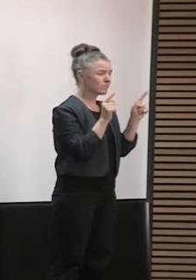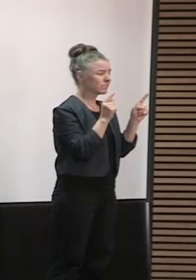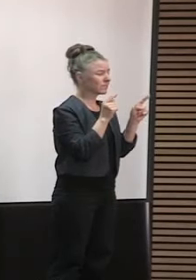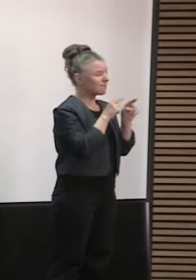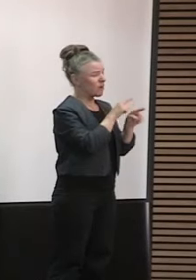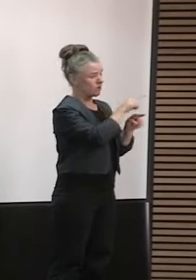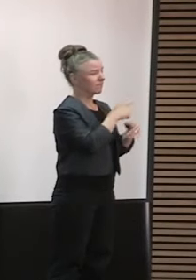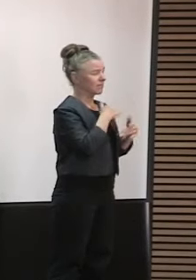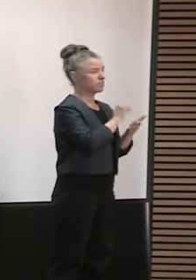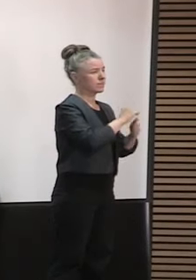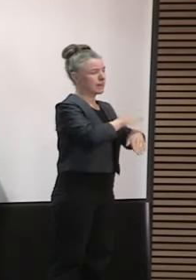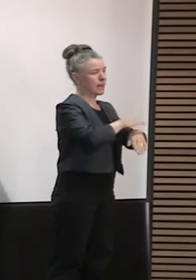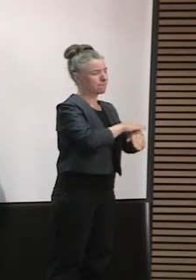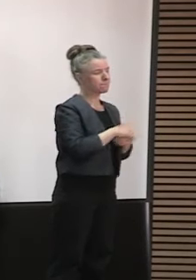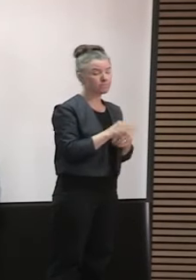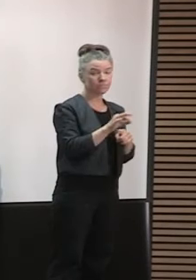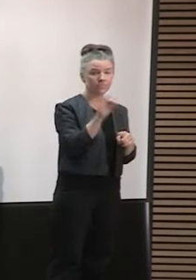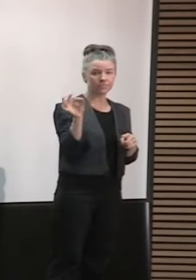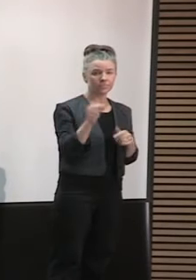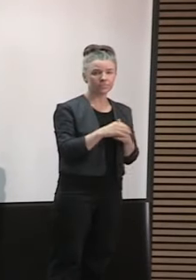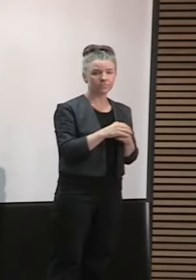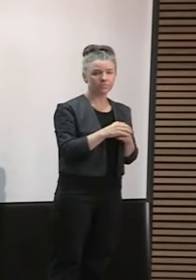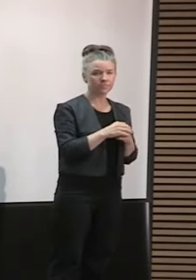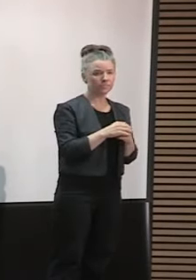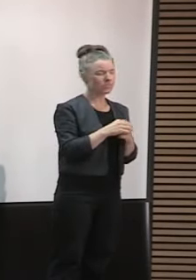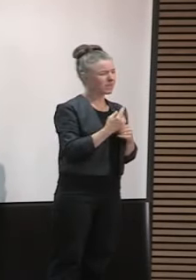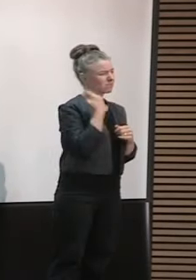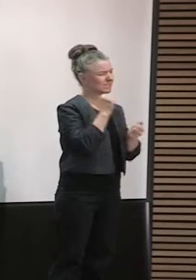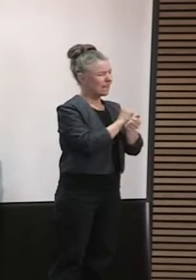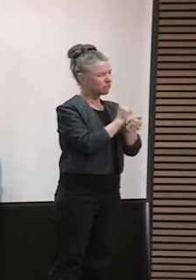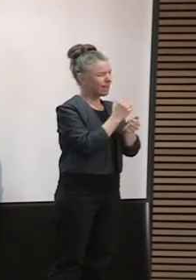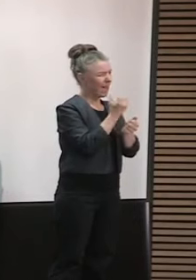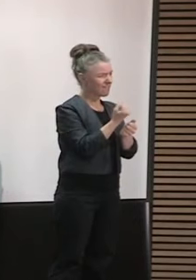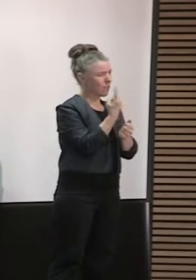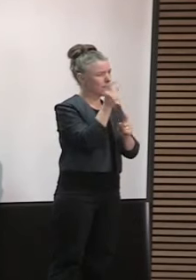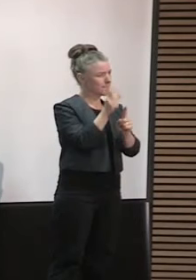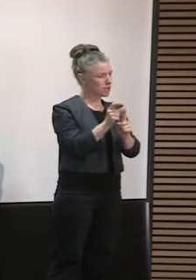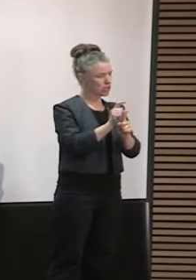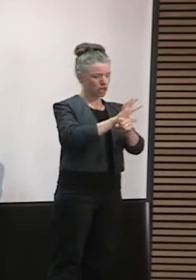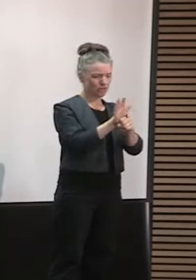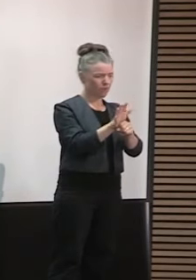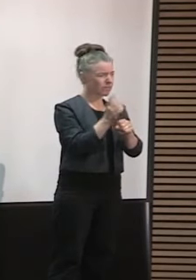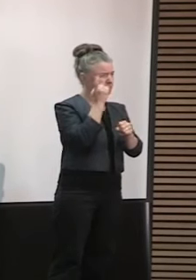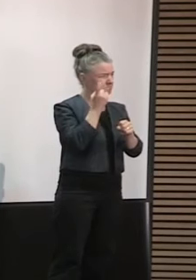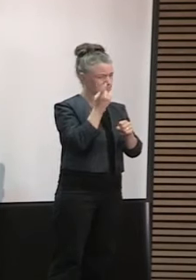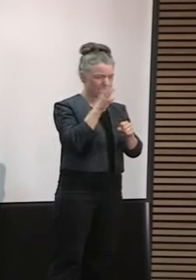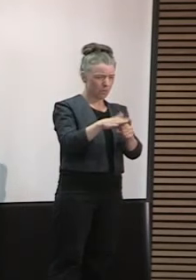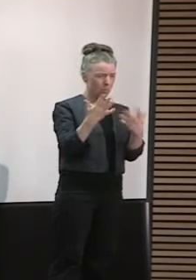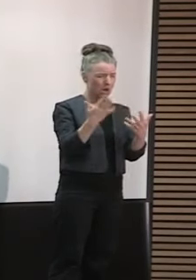an update in the written update. Do you support pay parity for primary health